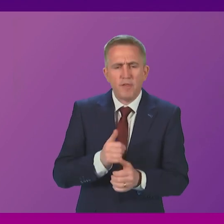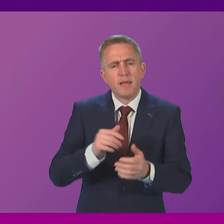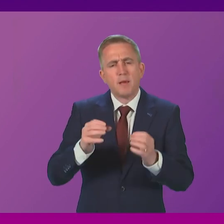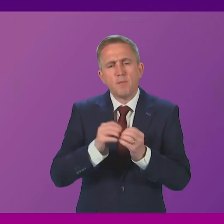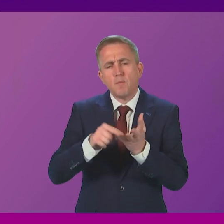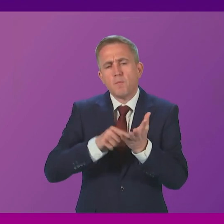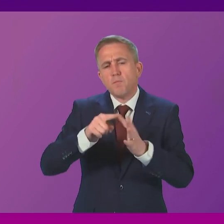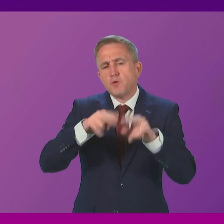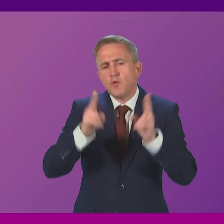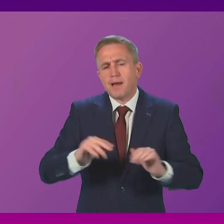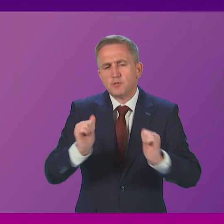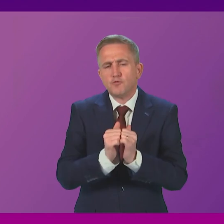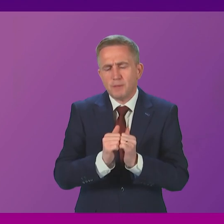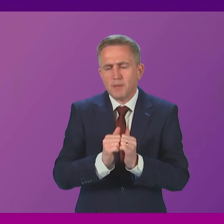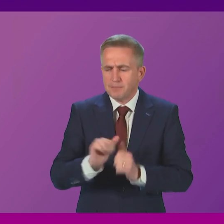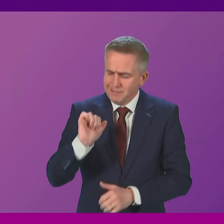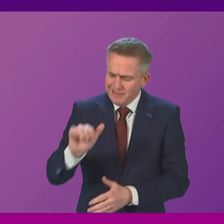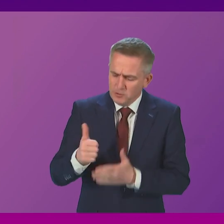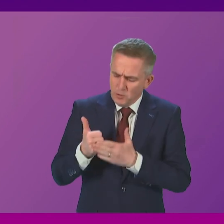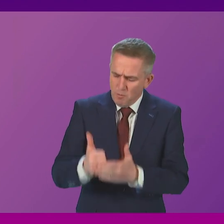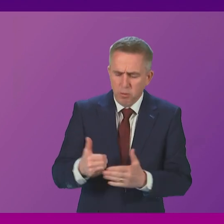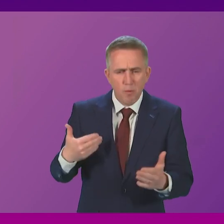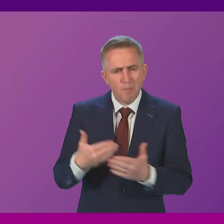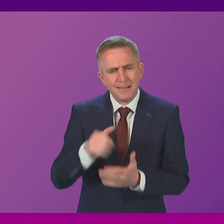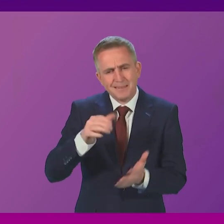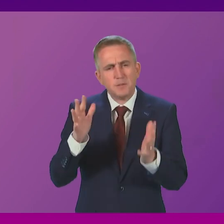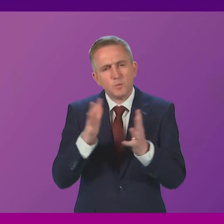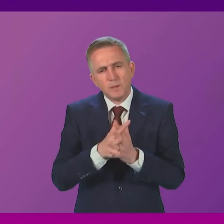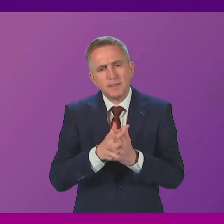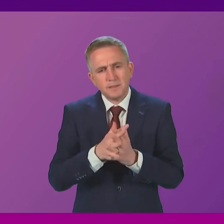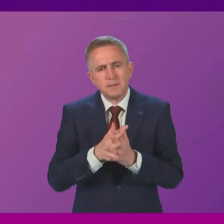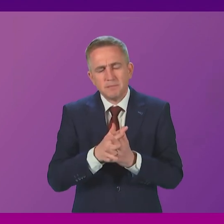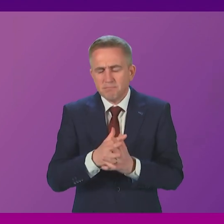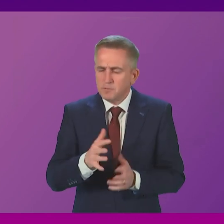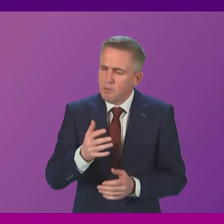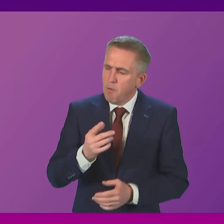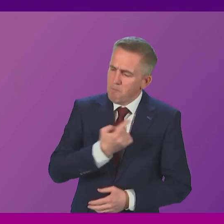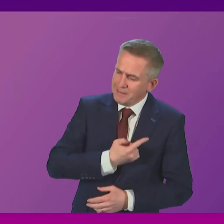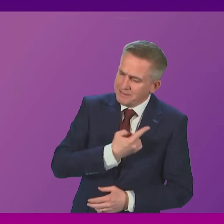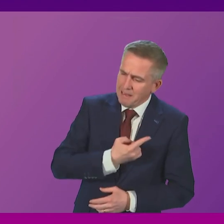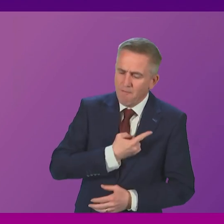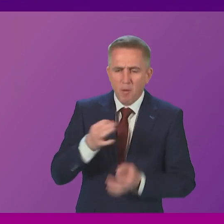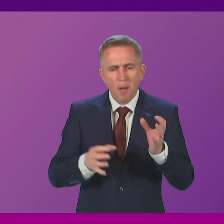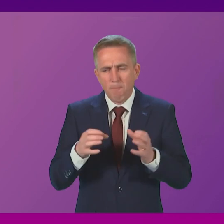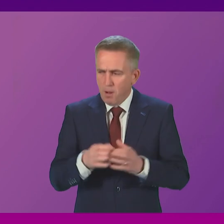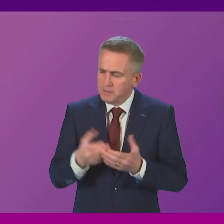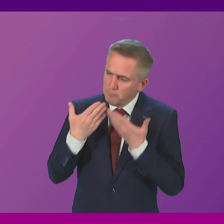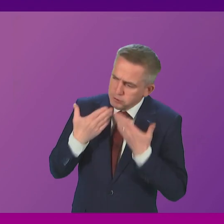been consistent and strong throughout the past six weeks, and for that, he has my and my party’s gratitude.